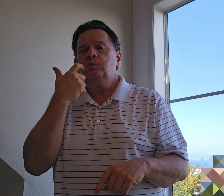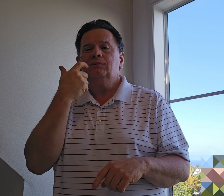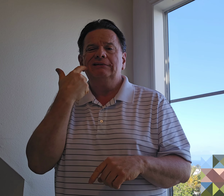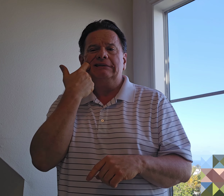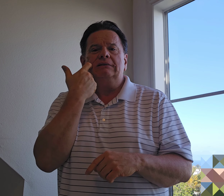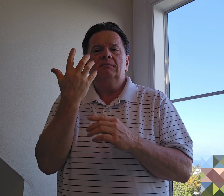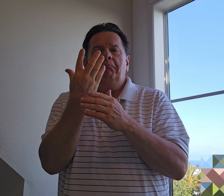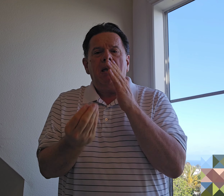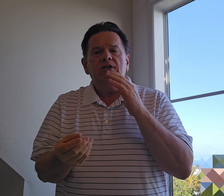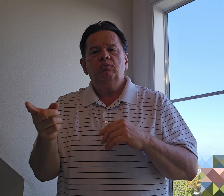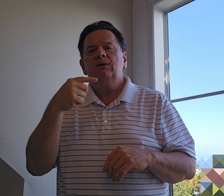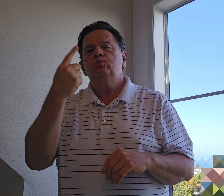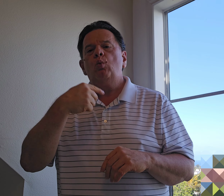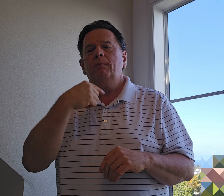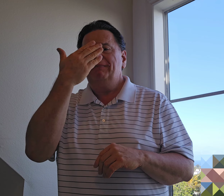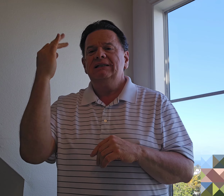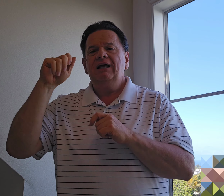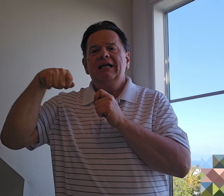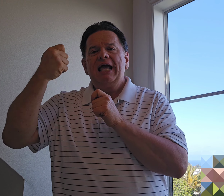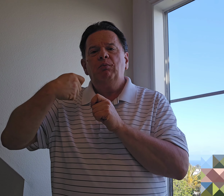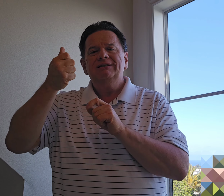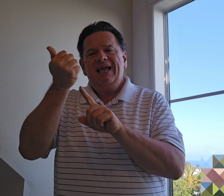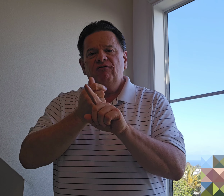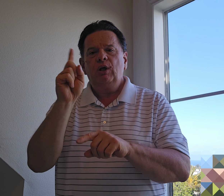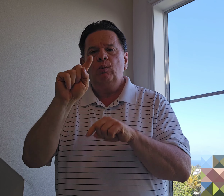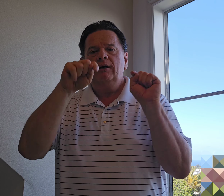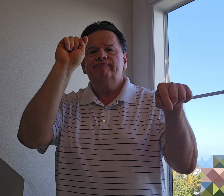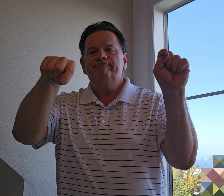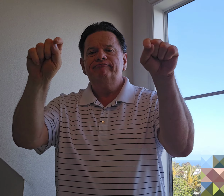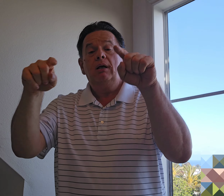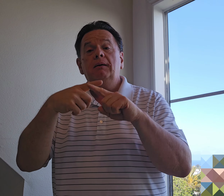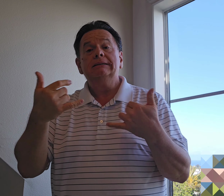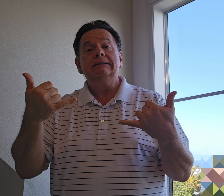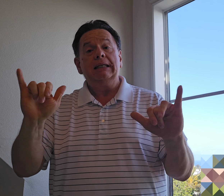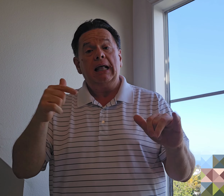My Italian friend who passed away told me it was the camera enforcement.